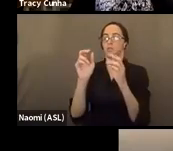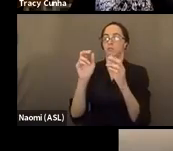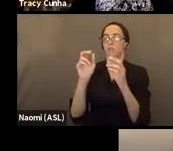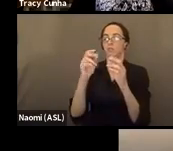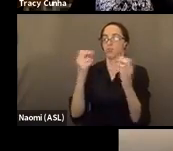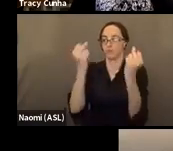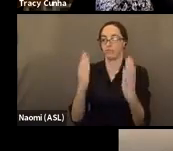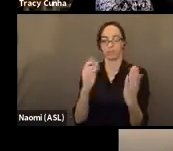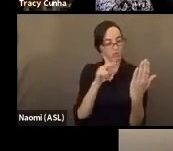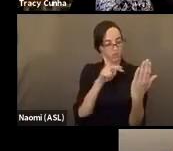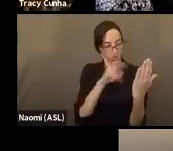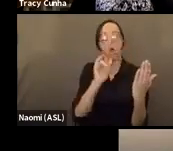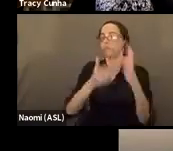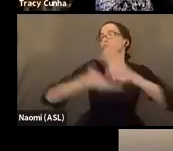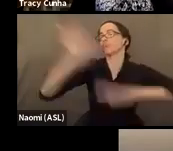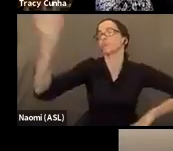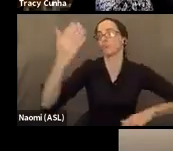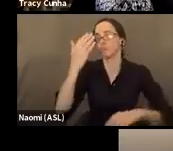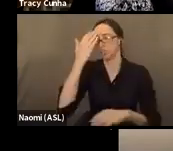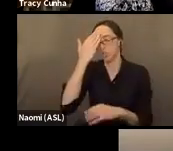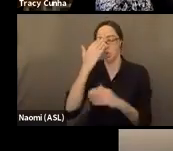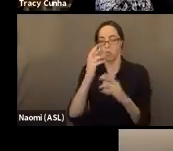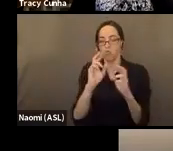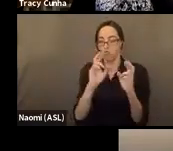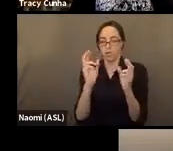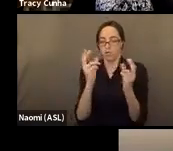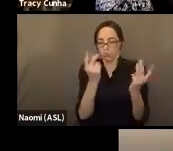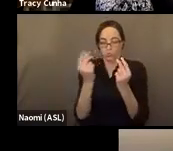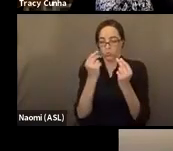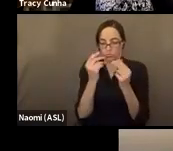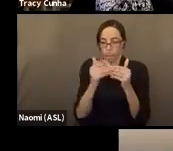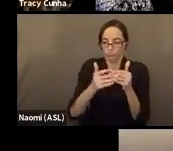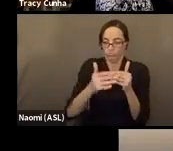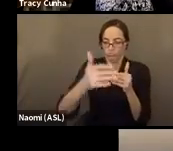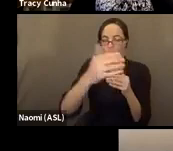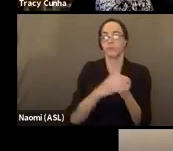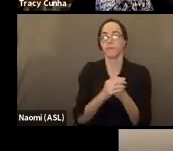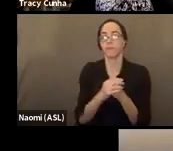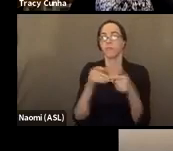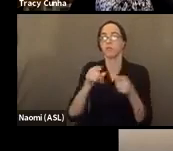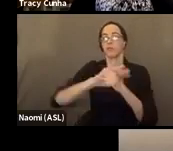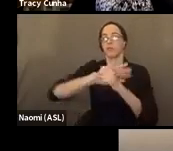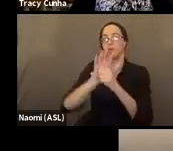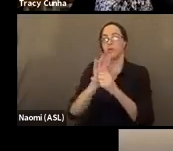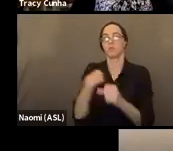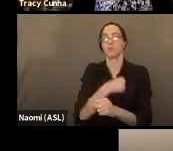do that during the pandemic we all had to change the way we do things from how we communicate with